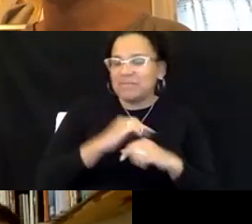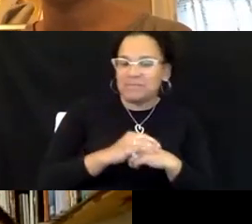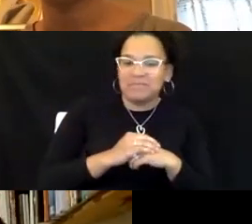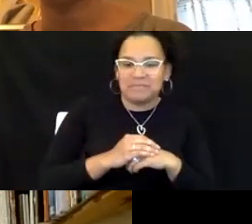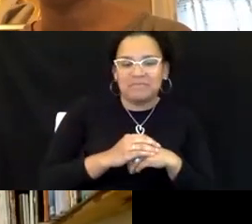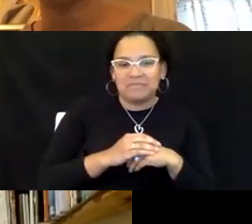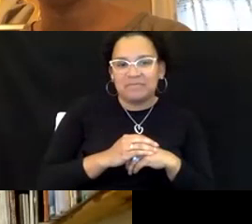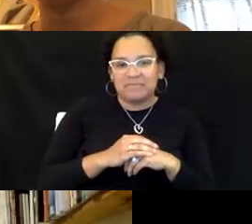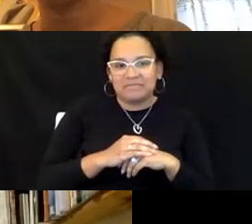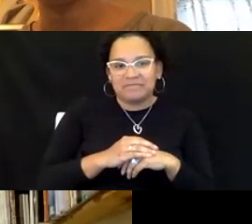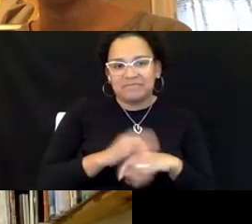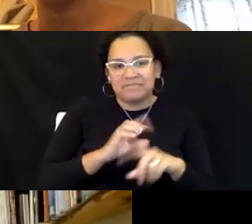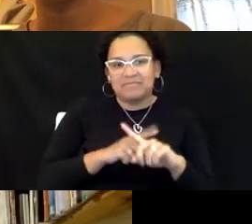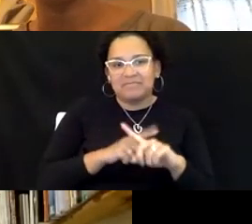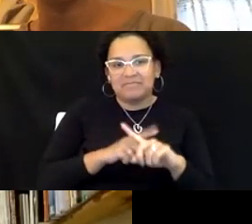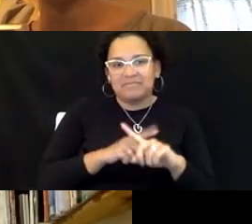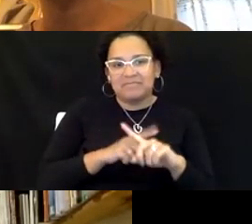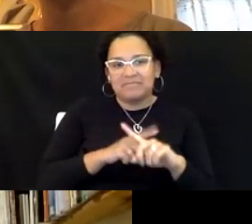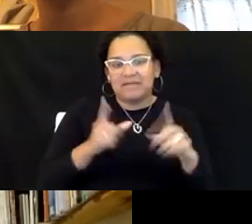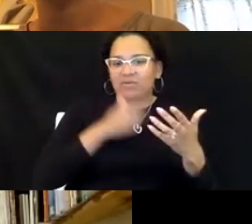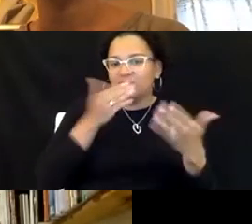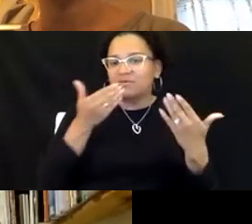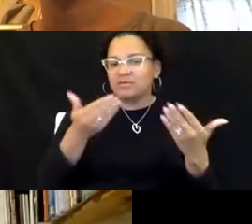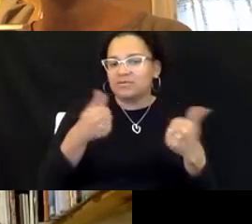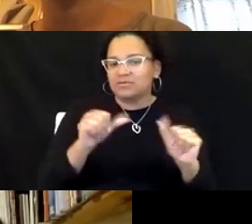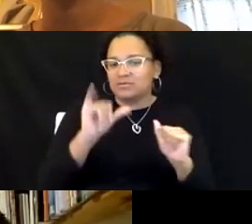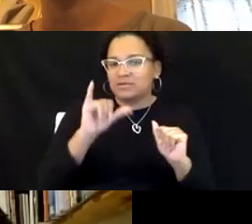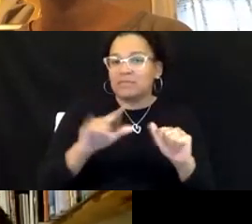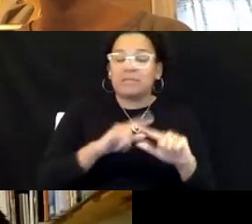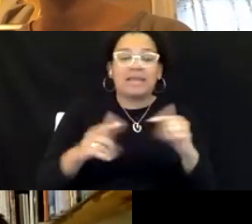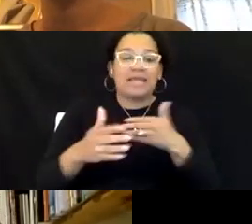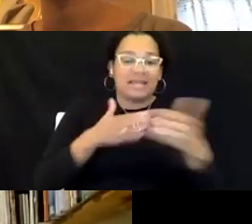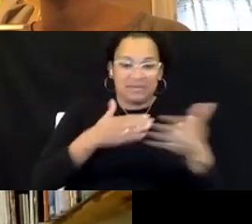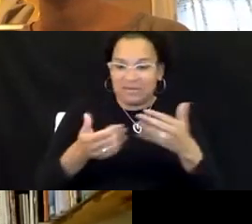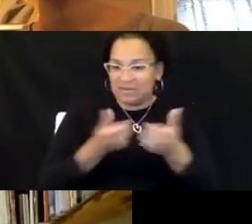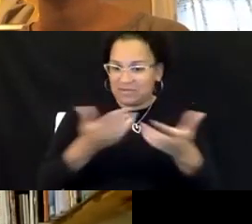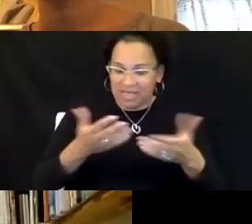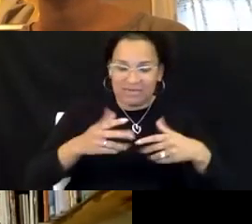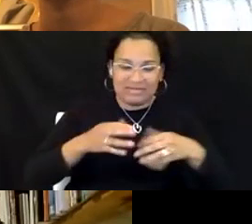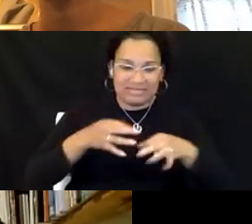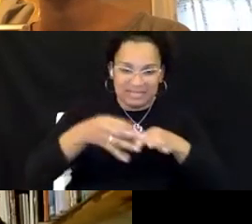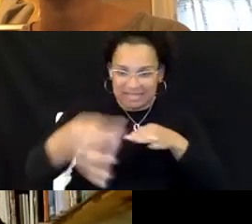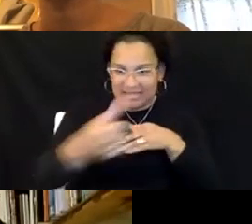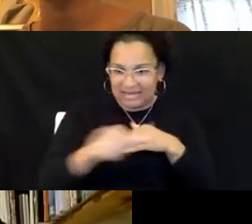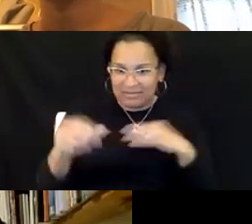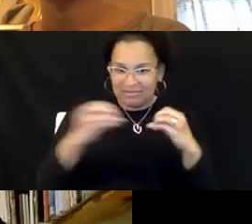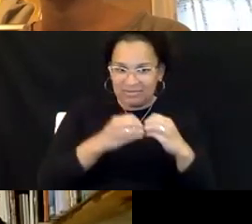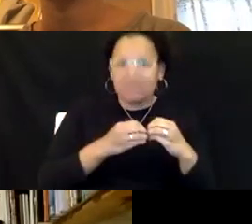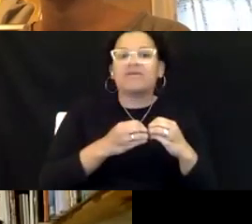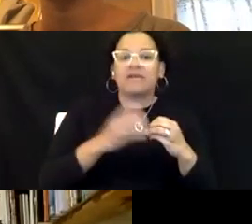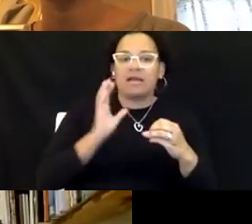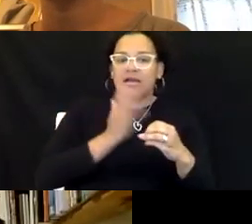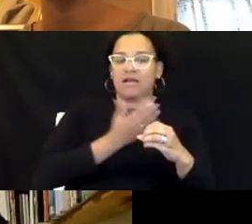Tonya Suther: But so we'll give that a shot but anyway so without any further delay I our first reader is Carl night.